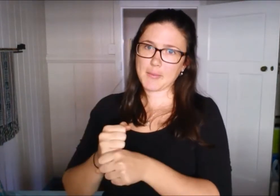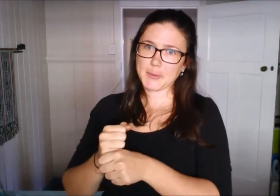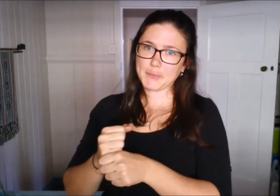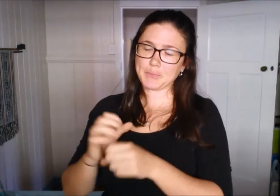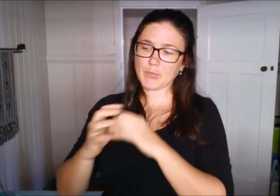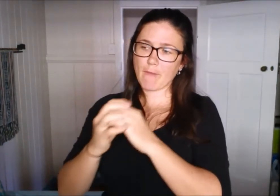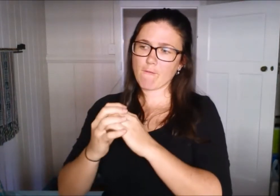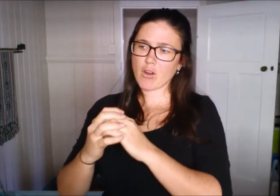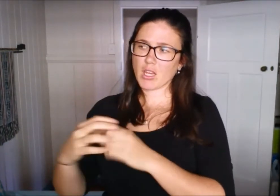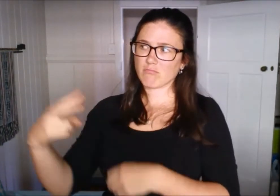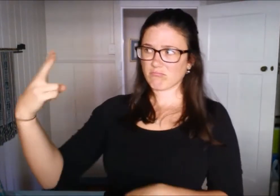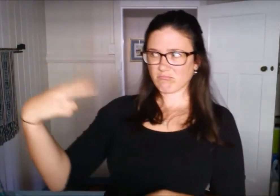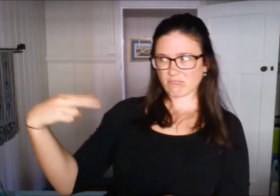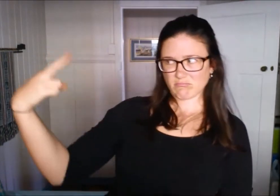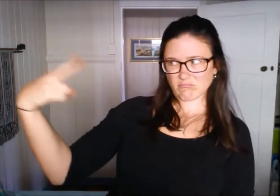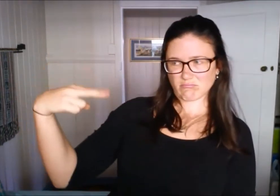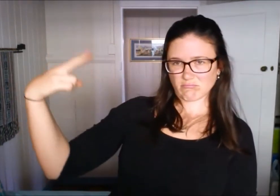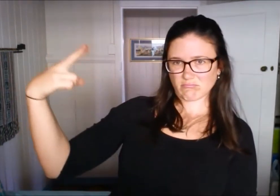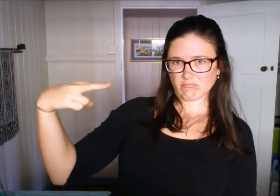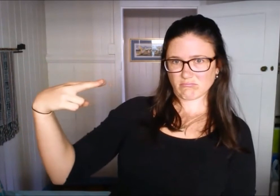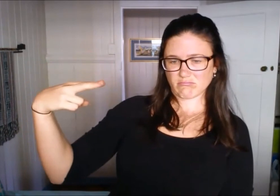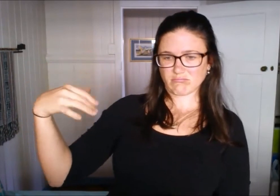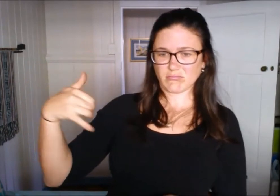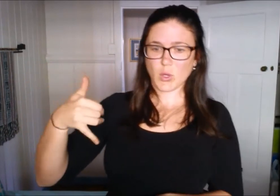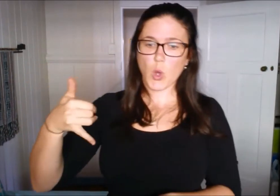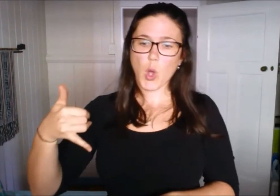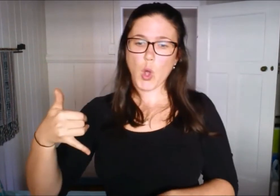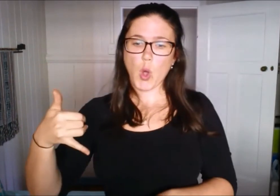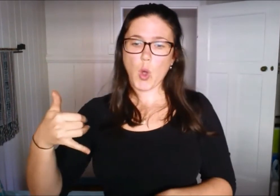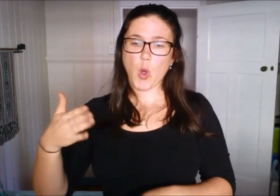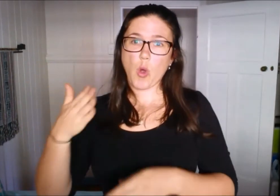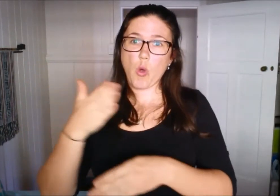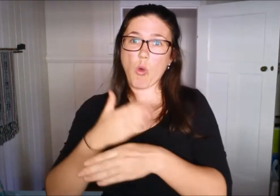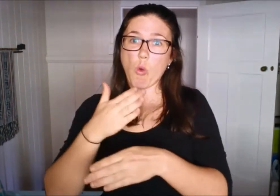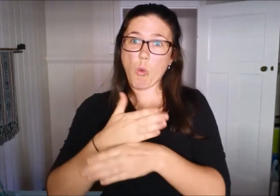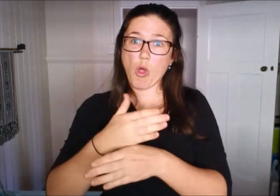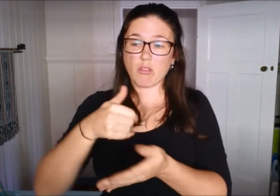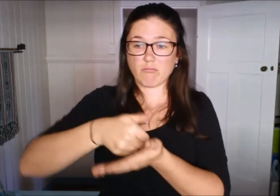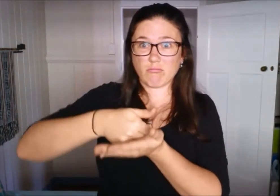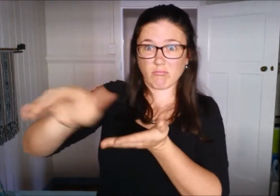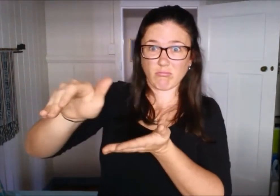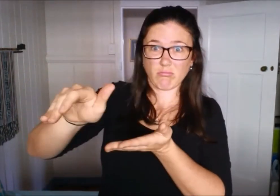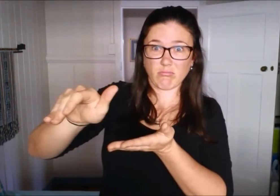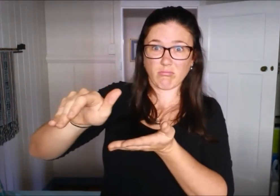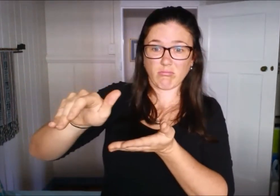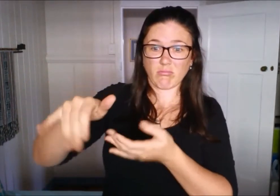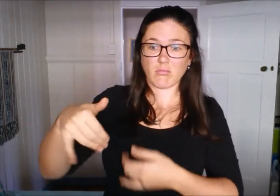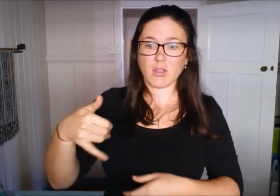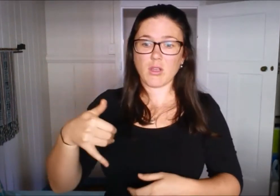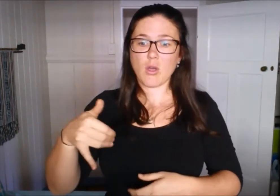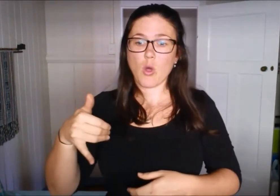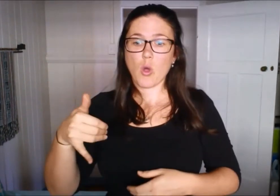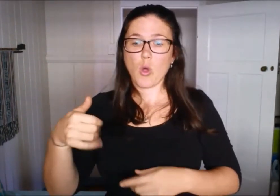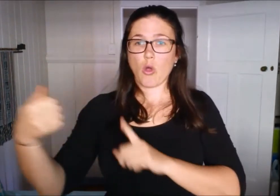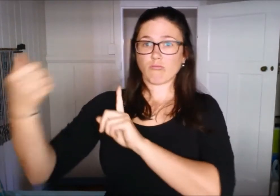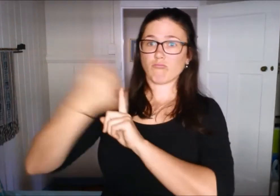For example, looks of disapproval from friends or loss of employment